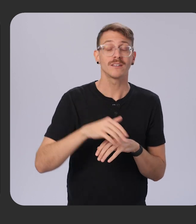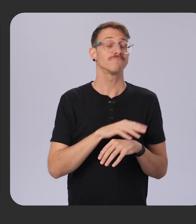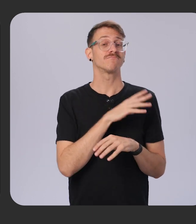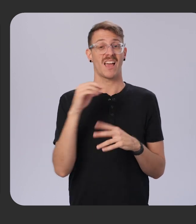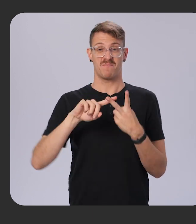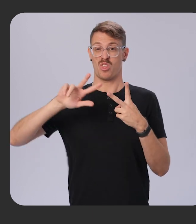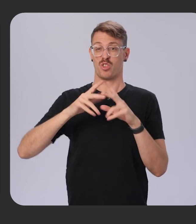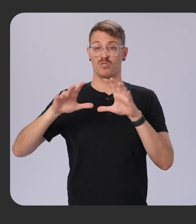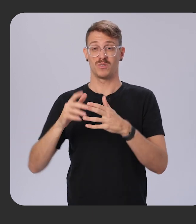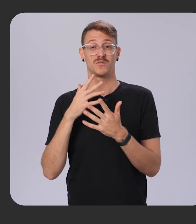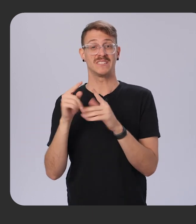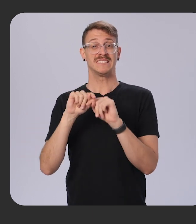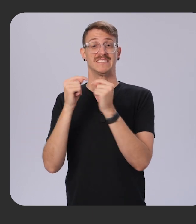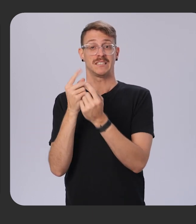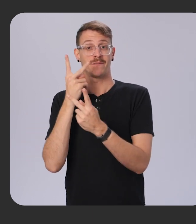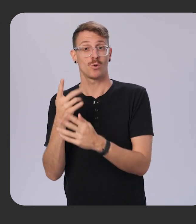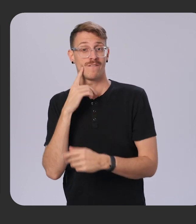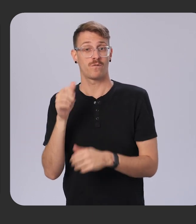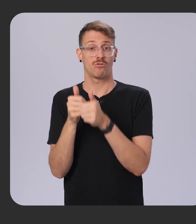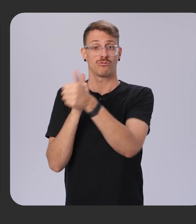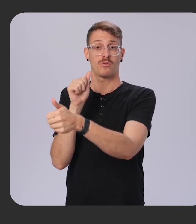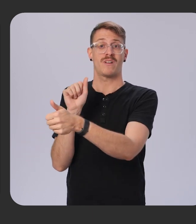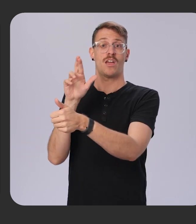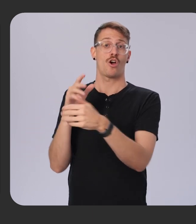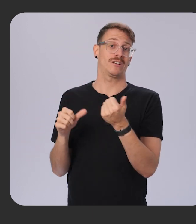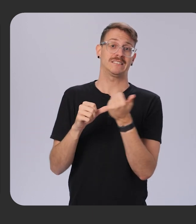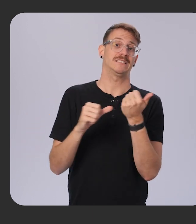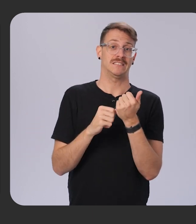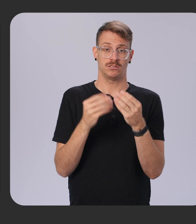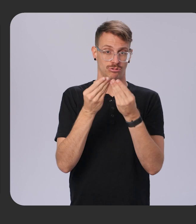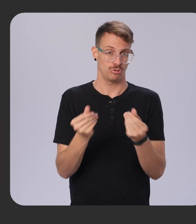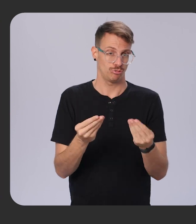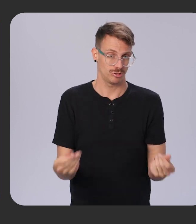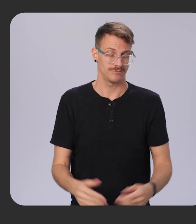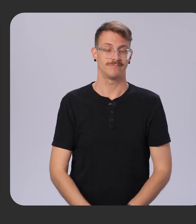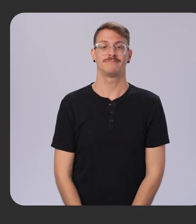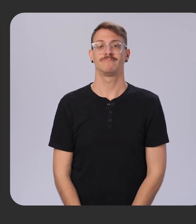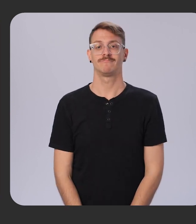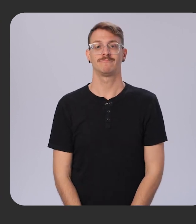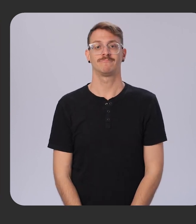such as TeamViewer for remote AR assistance solutions.